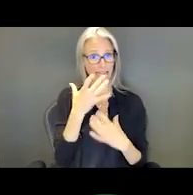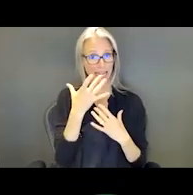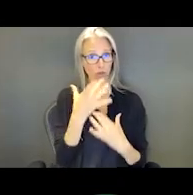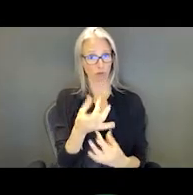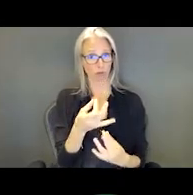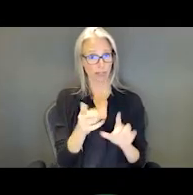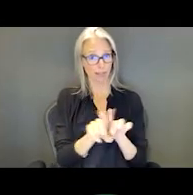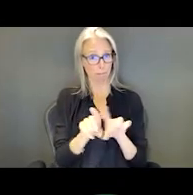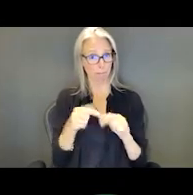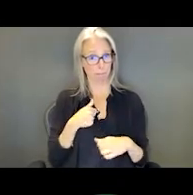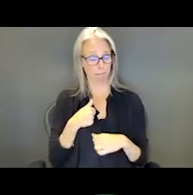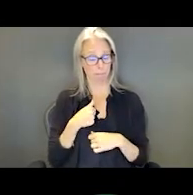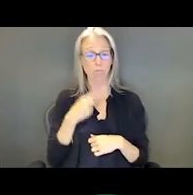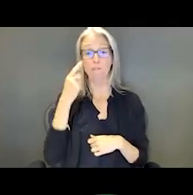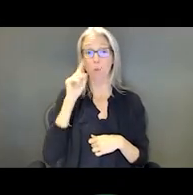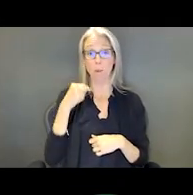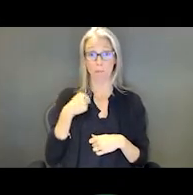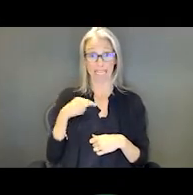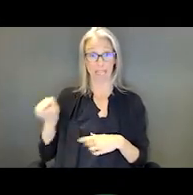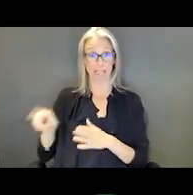of work is Just that.